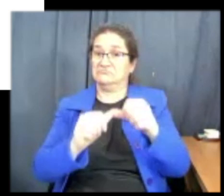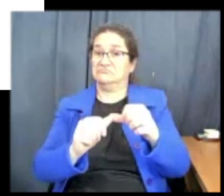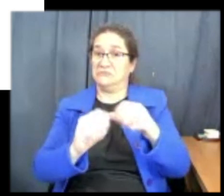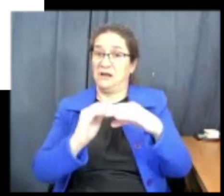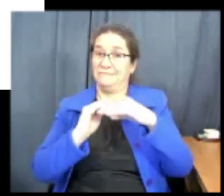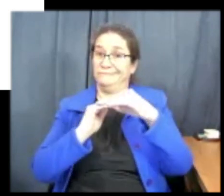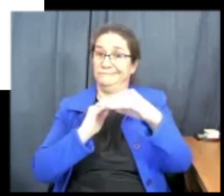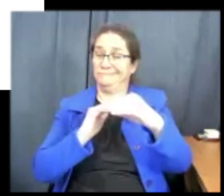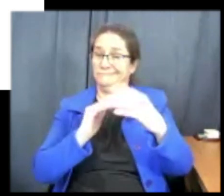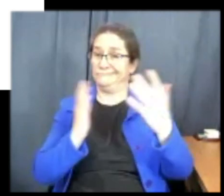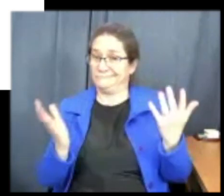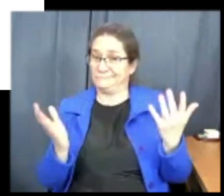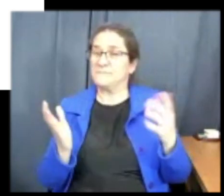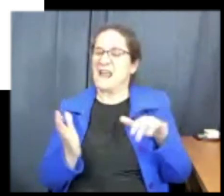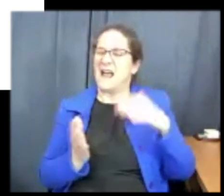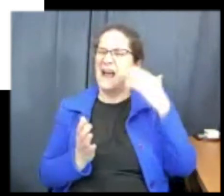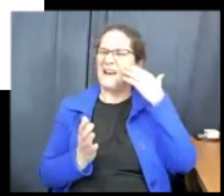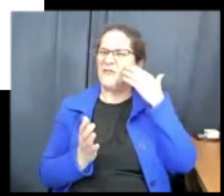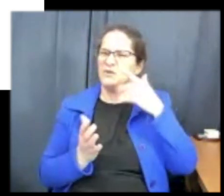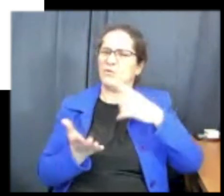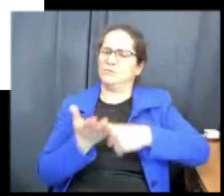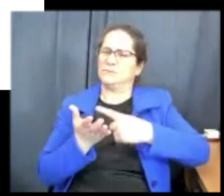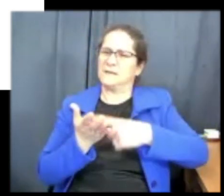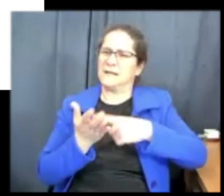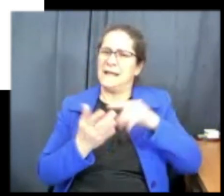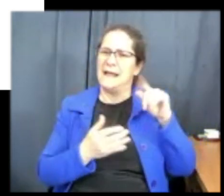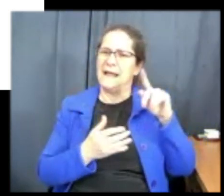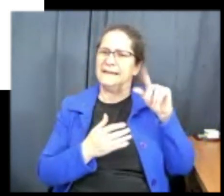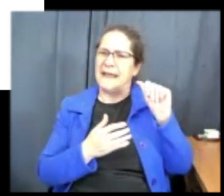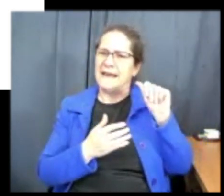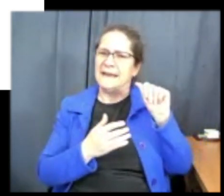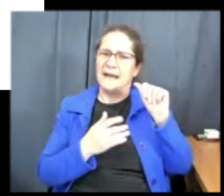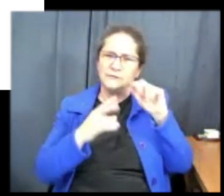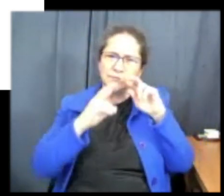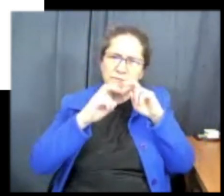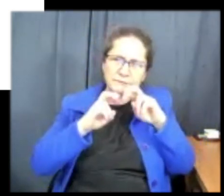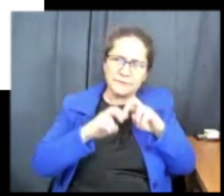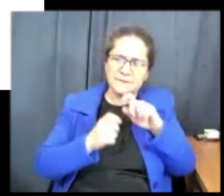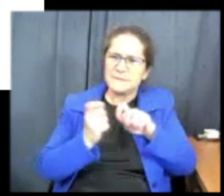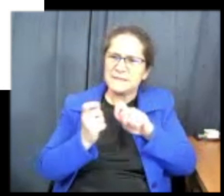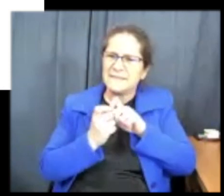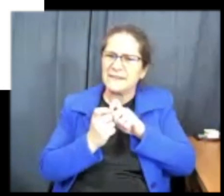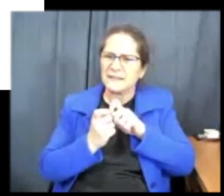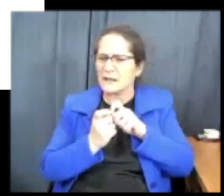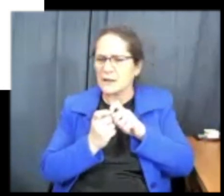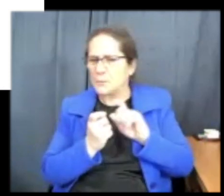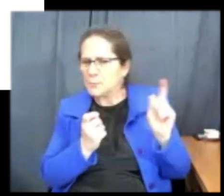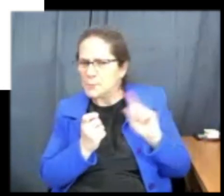and I know you talked a little bit about what data to specifically look at to find out like where is this coming from.